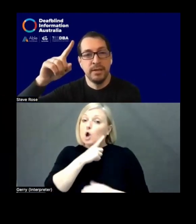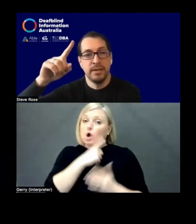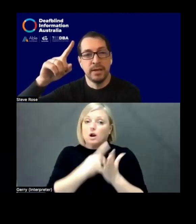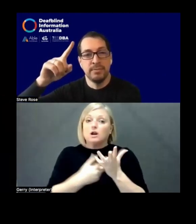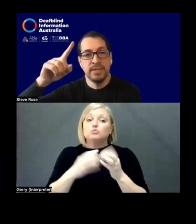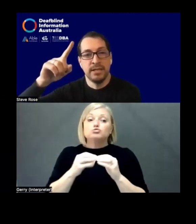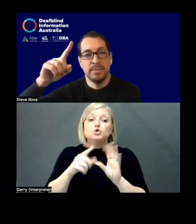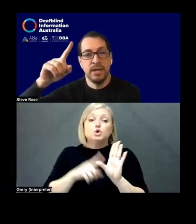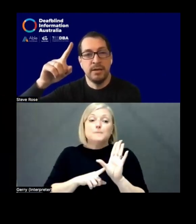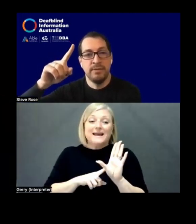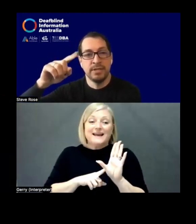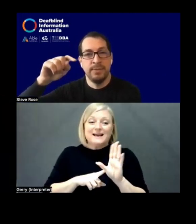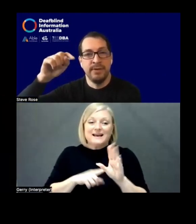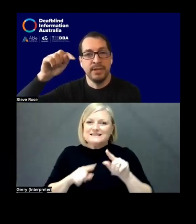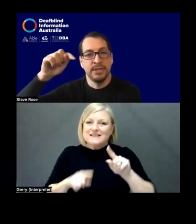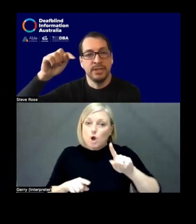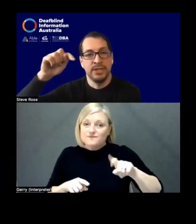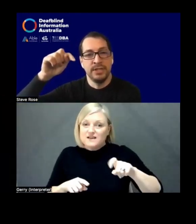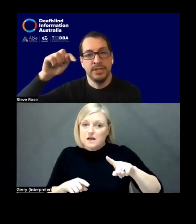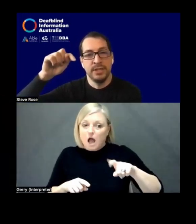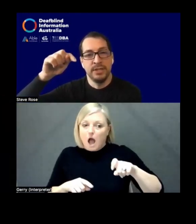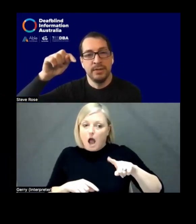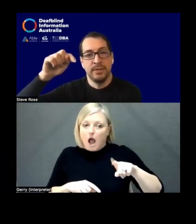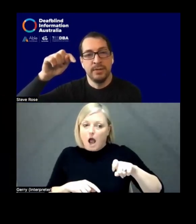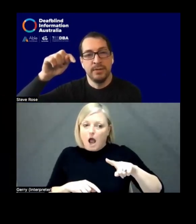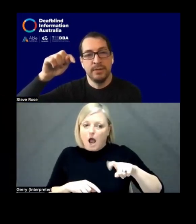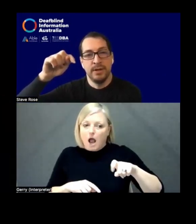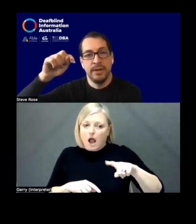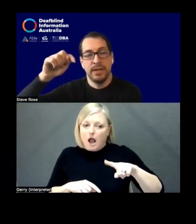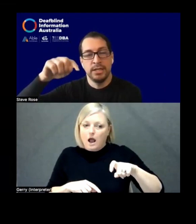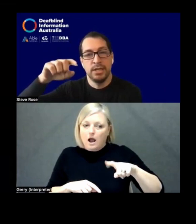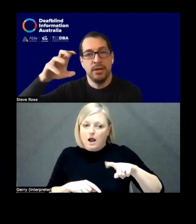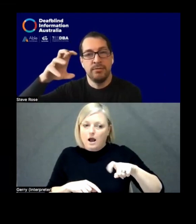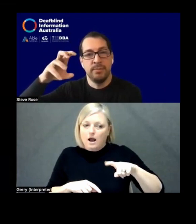that comes out as part of her experience, and then I turn off the bug.